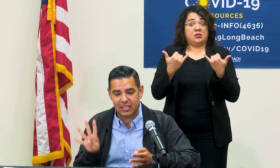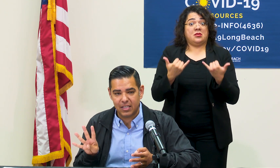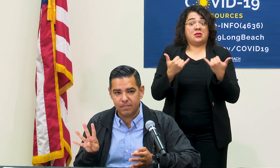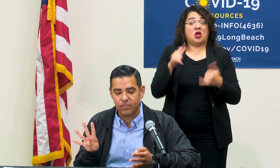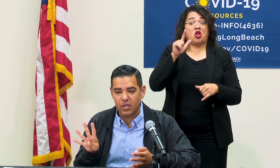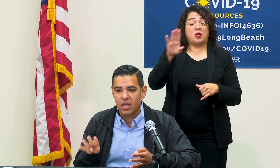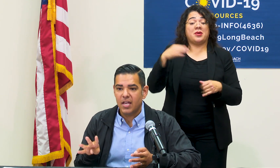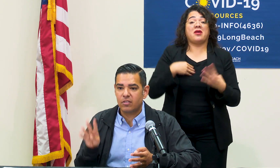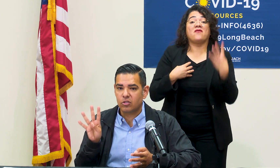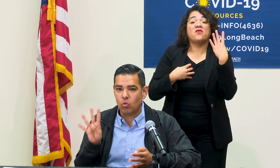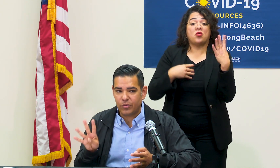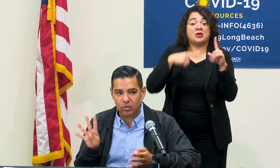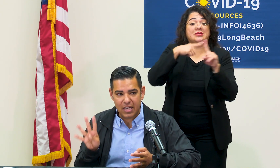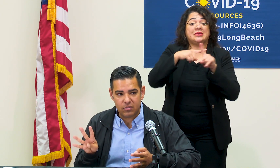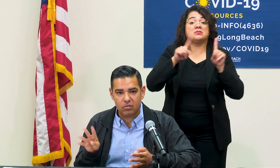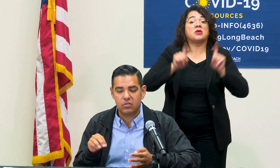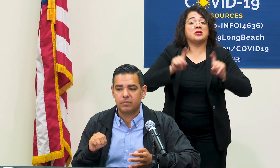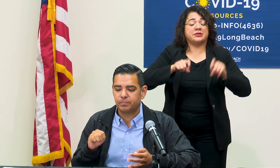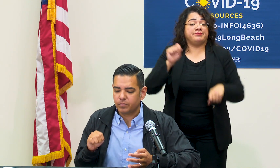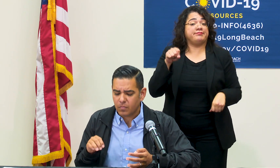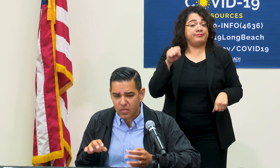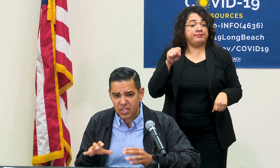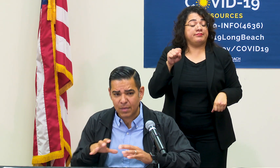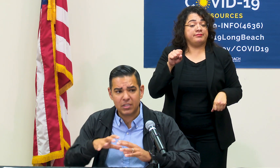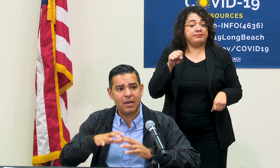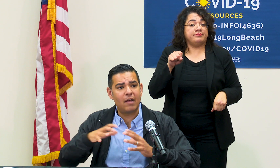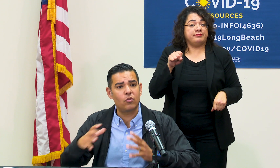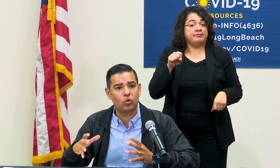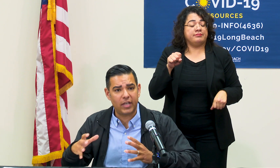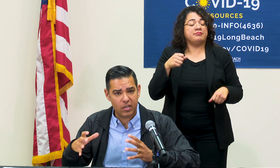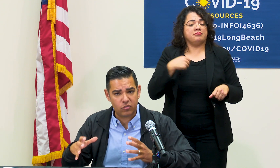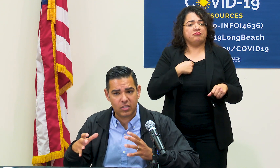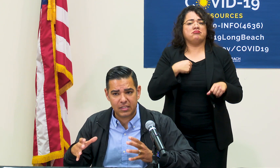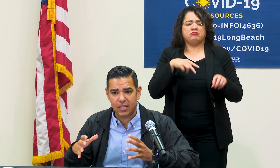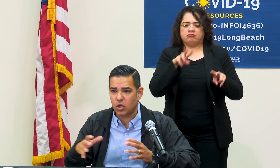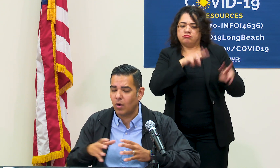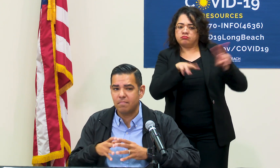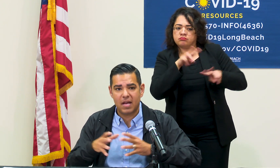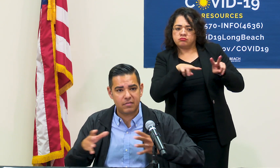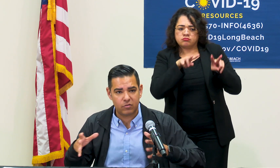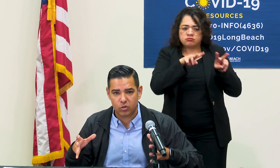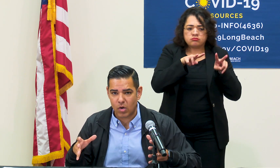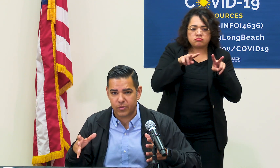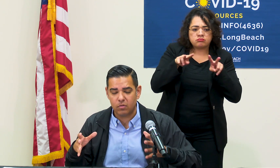19's us Quatro casos estamos trabajando Kanye Oh Sarita no I'm mas de sus cuatro